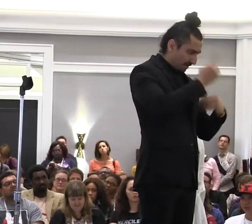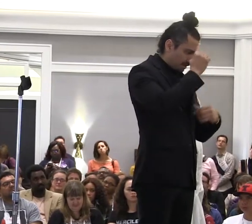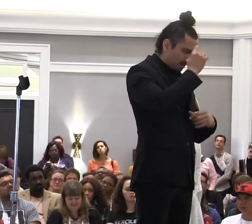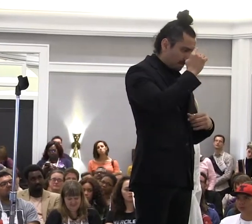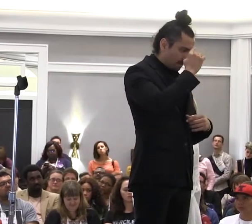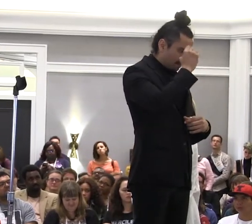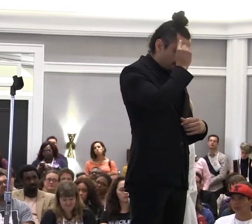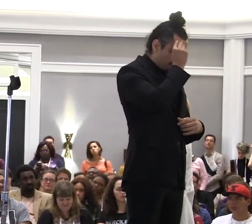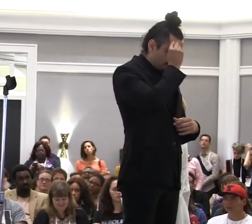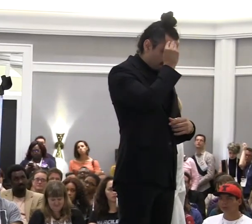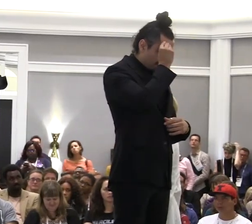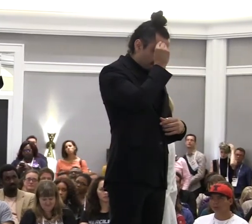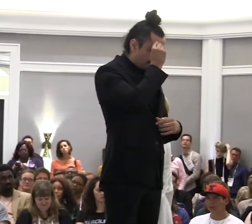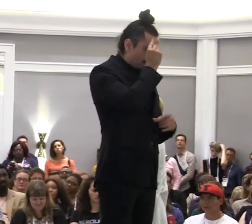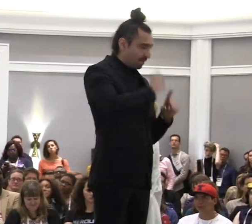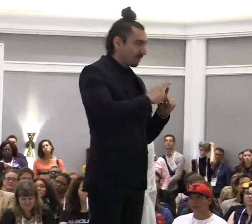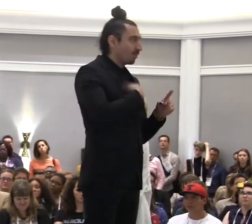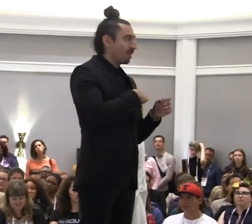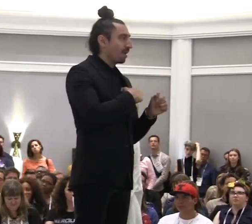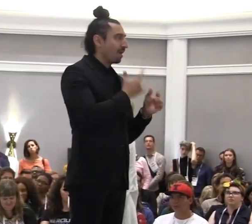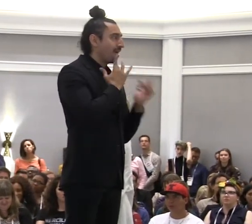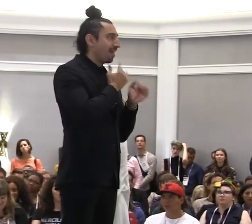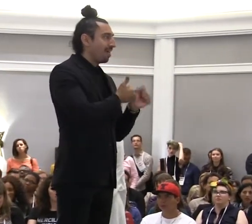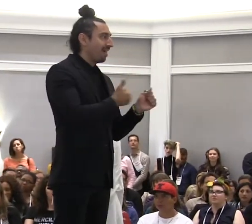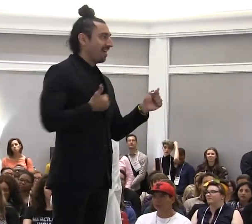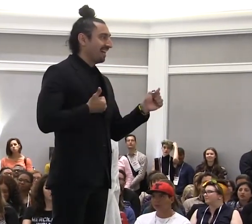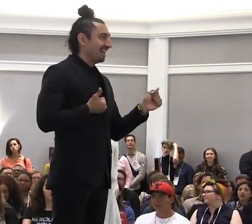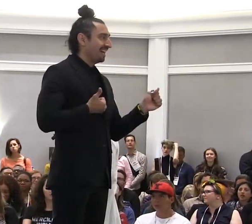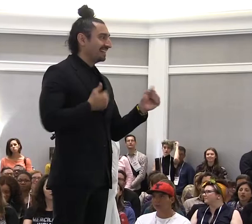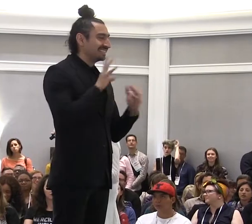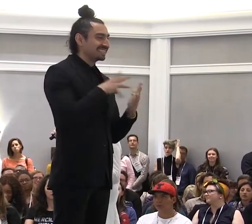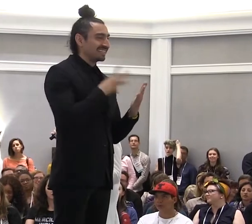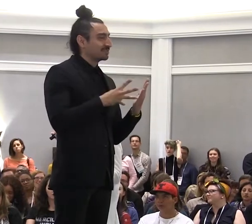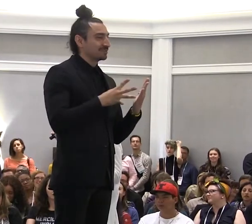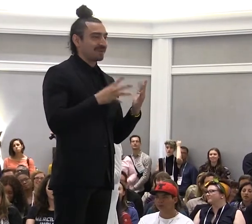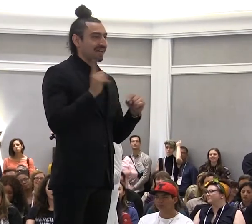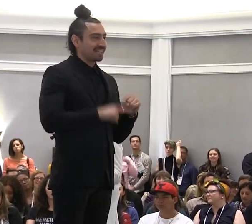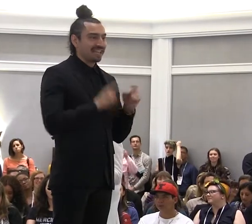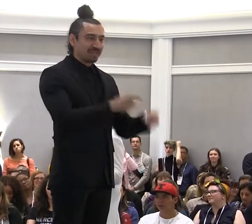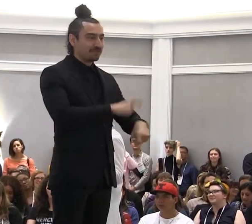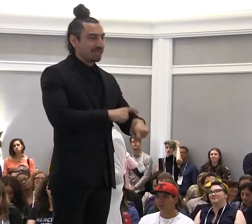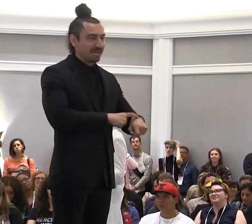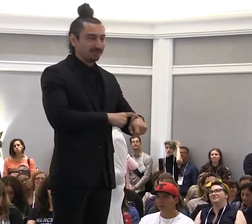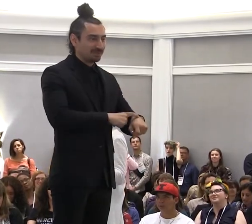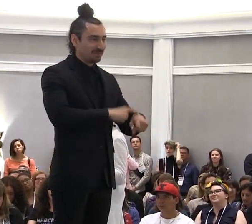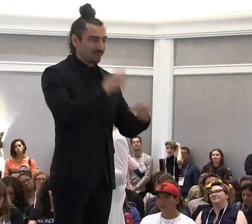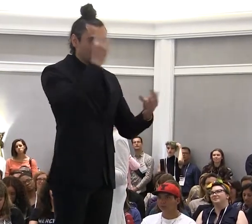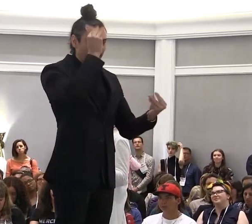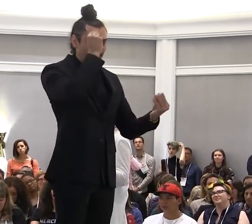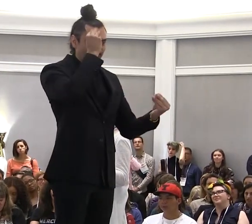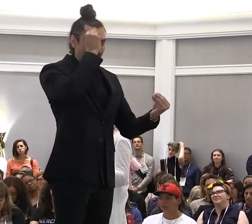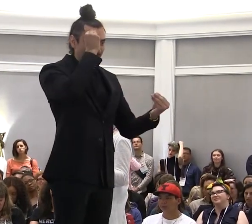But sadly, we're behind schedule, so I'm just going to ask you to take your processing moment,